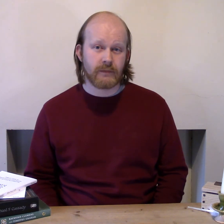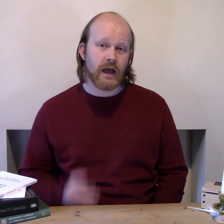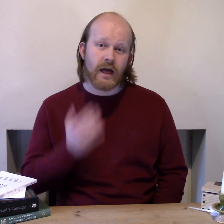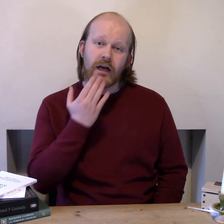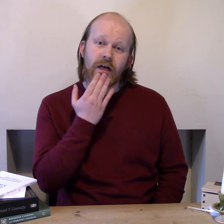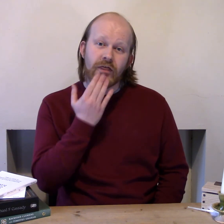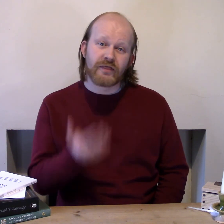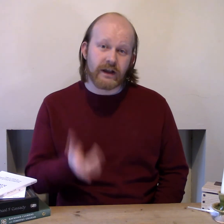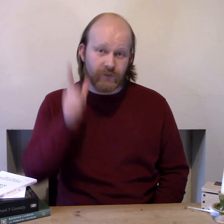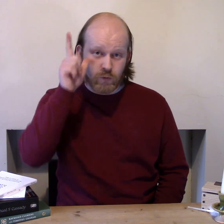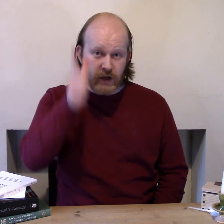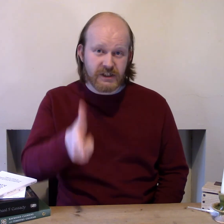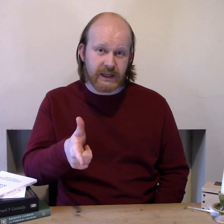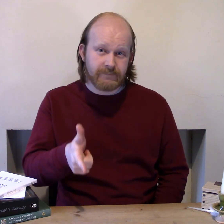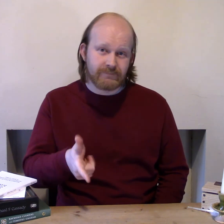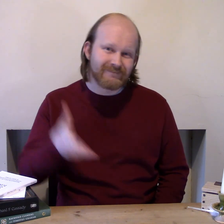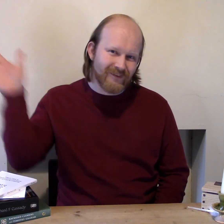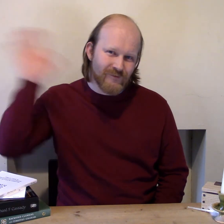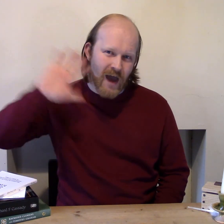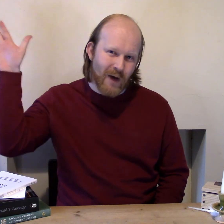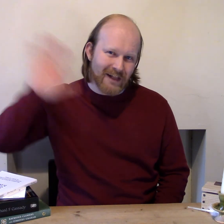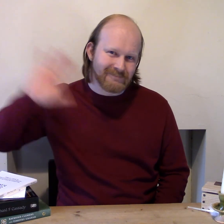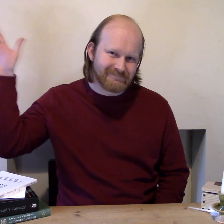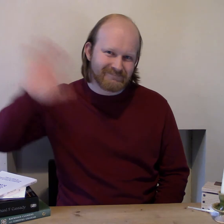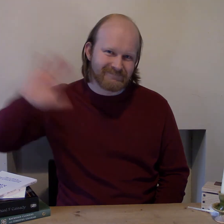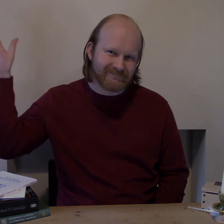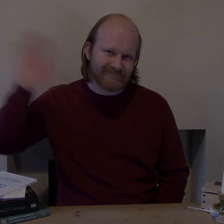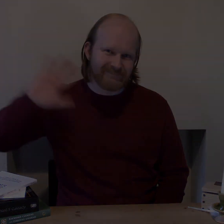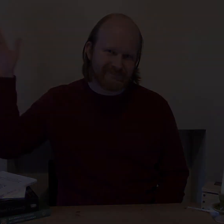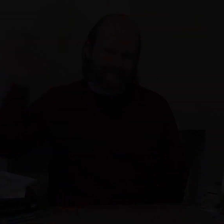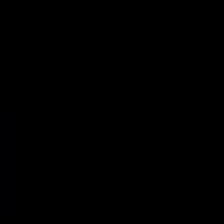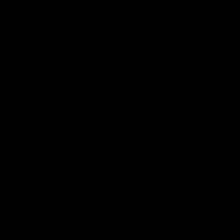Thanks for watching, Farewell.